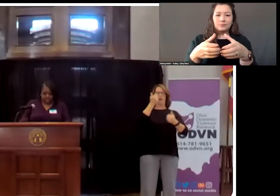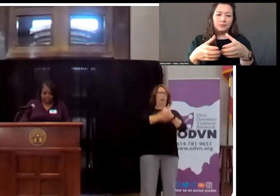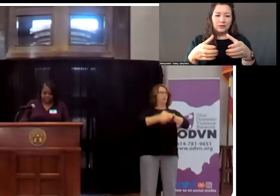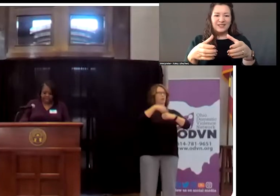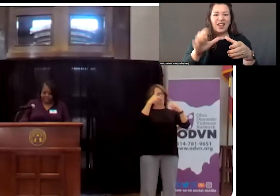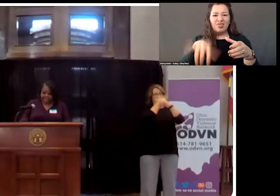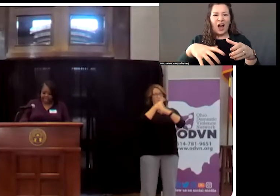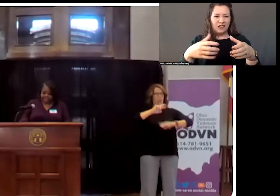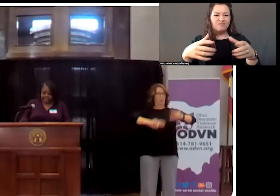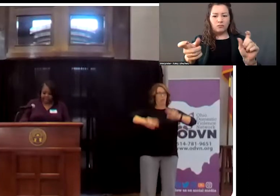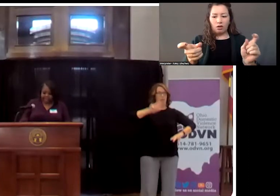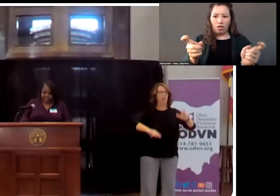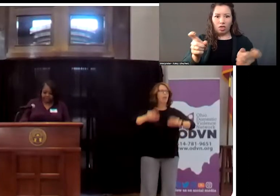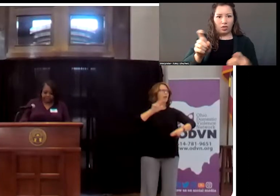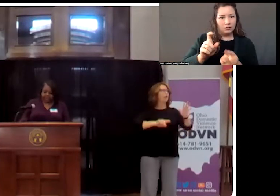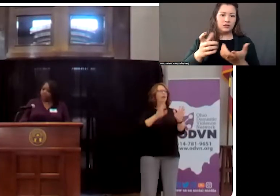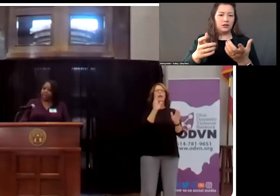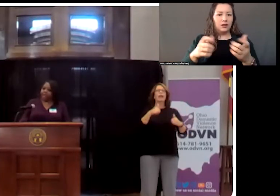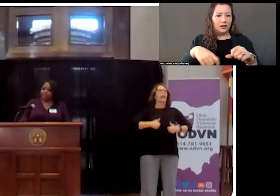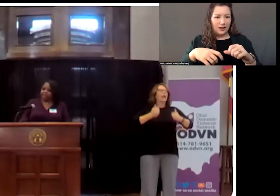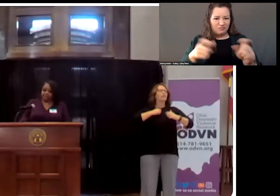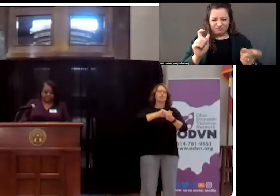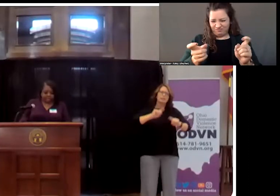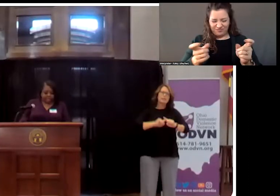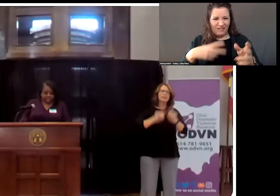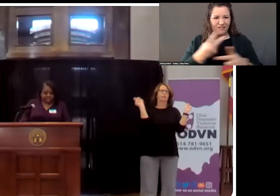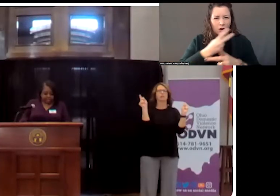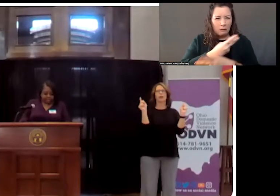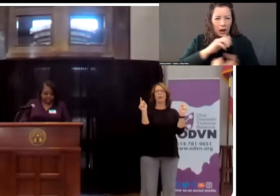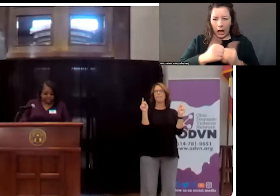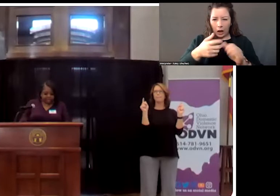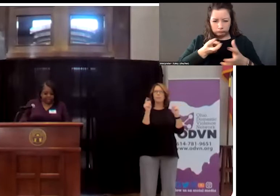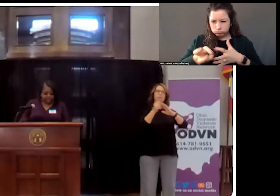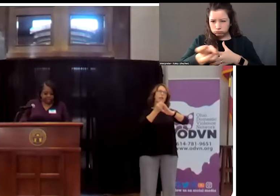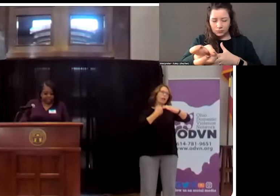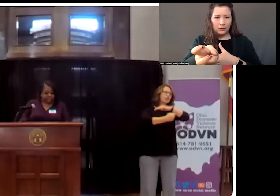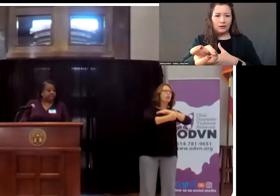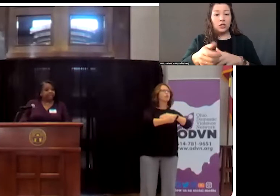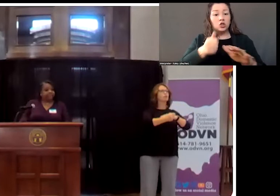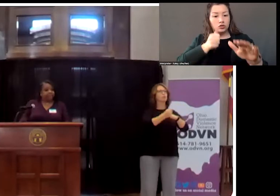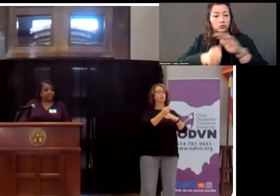We were navigating life in a totally different way. Shelter saw the work in a different way.